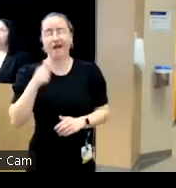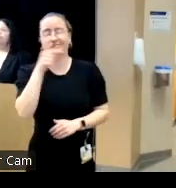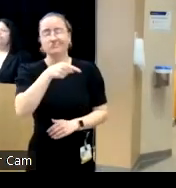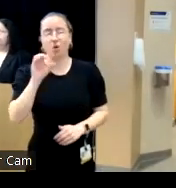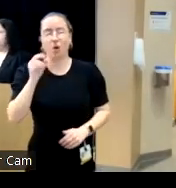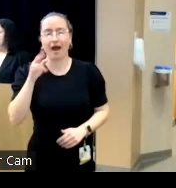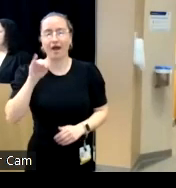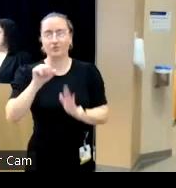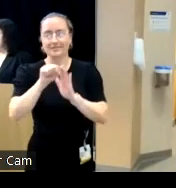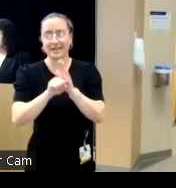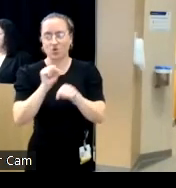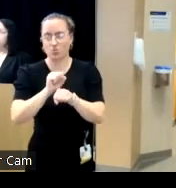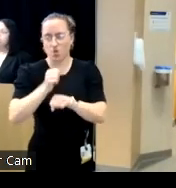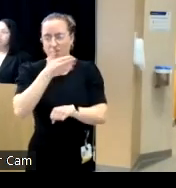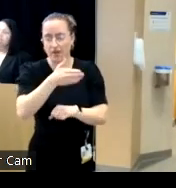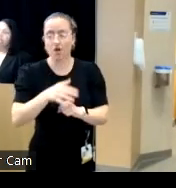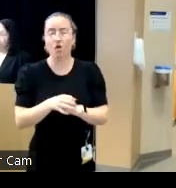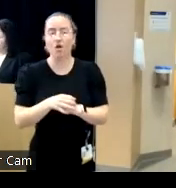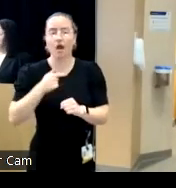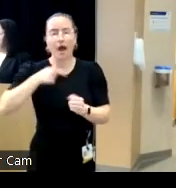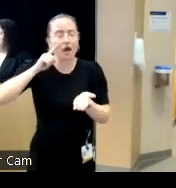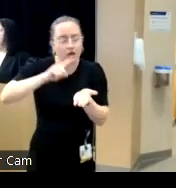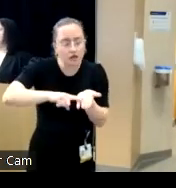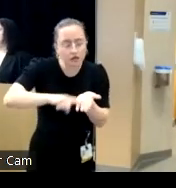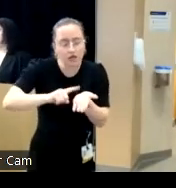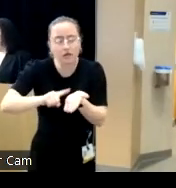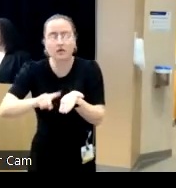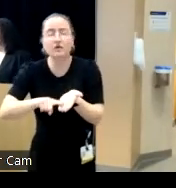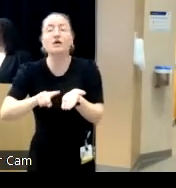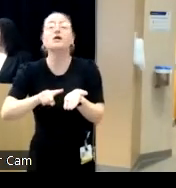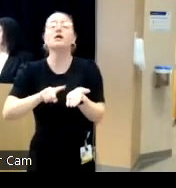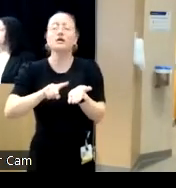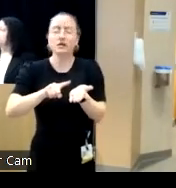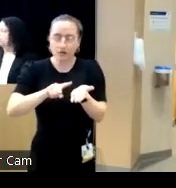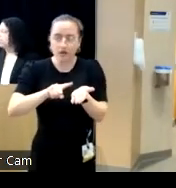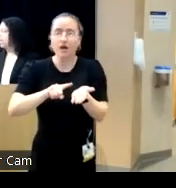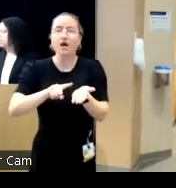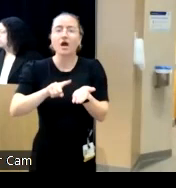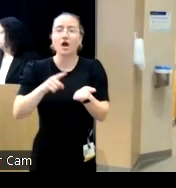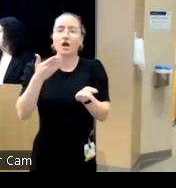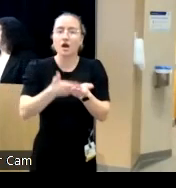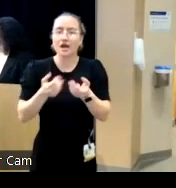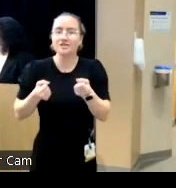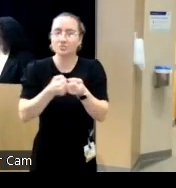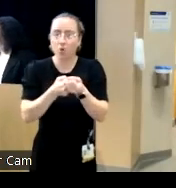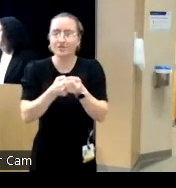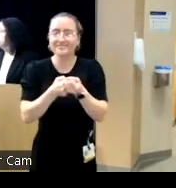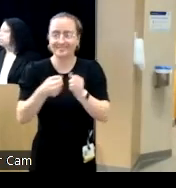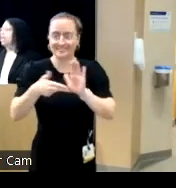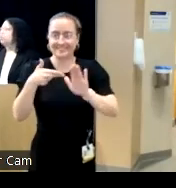bit of research and found that there was Empirical research to support this stigmatizing aspects of